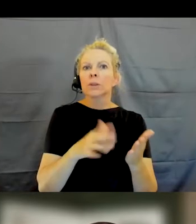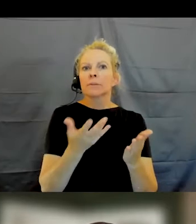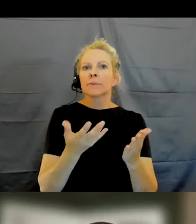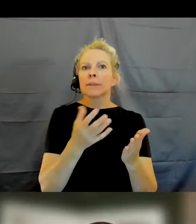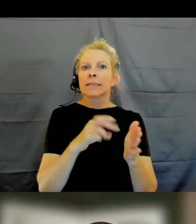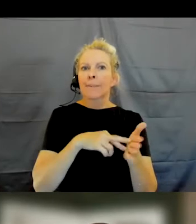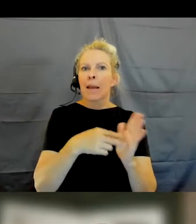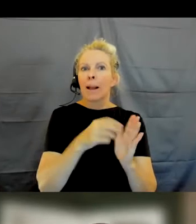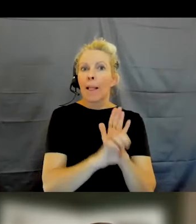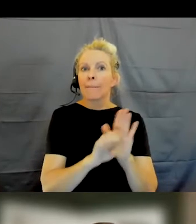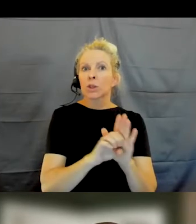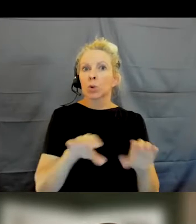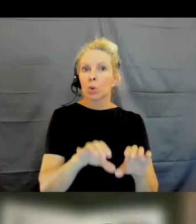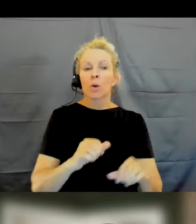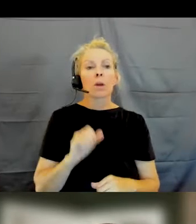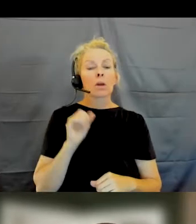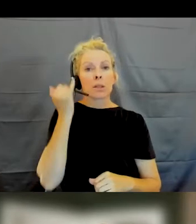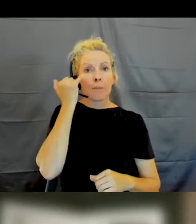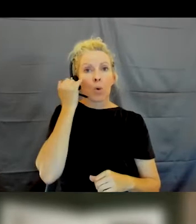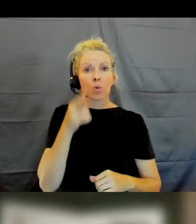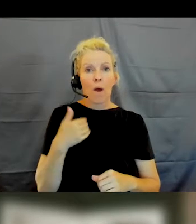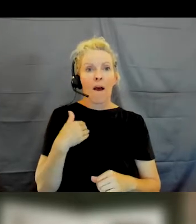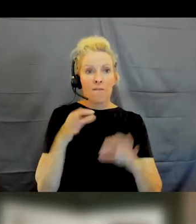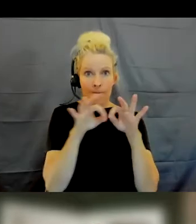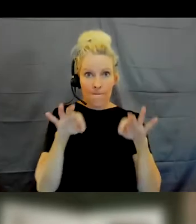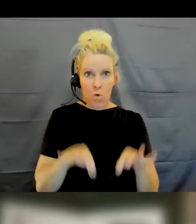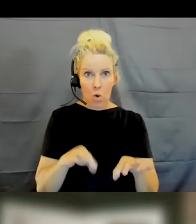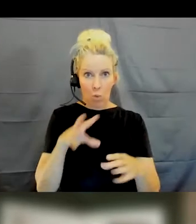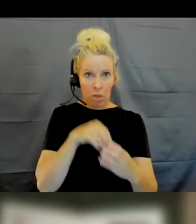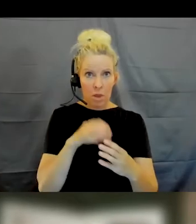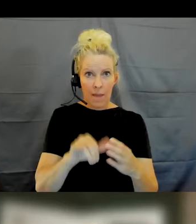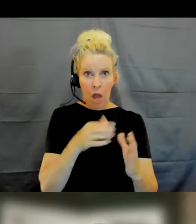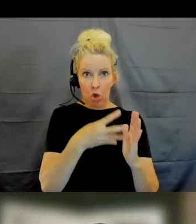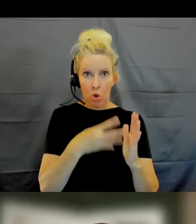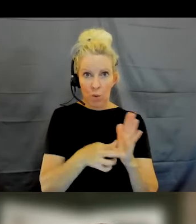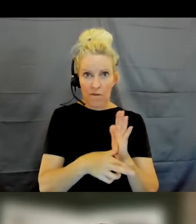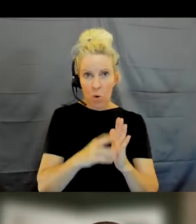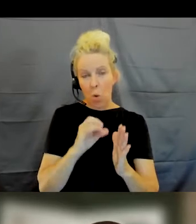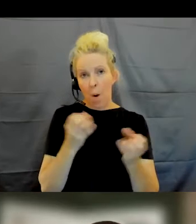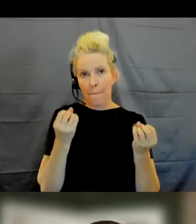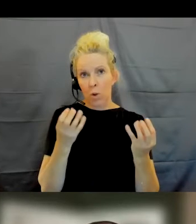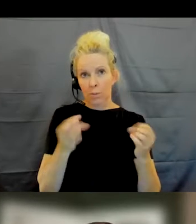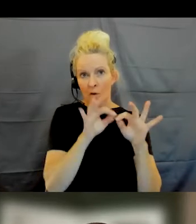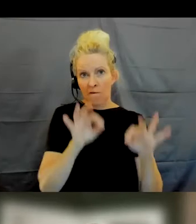have a form in the document you are reviewing, you are code reviewing, or multiple forms, pay close